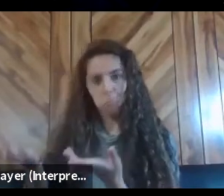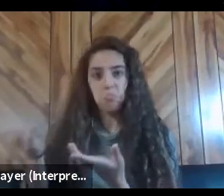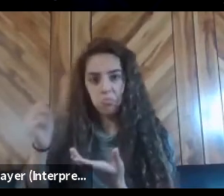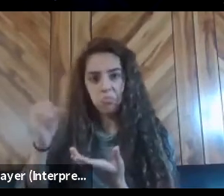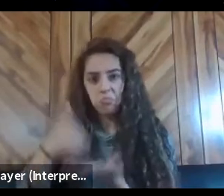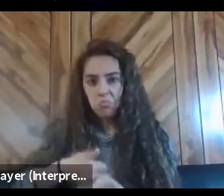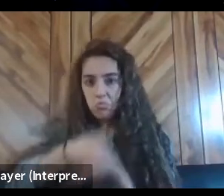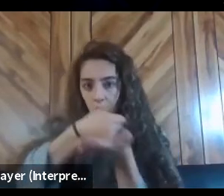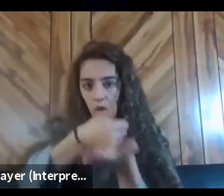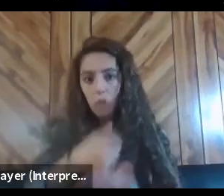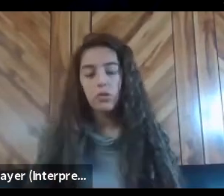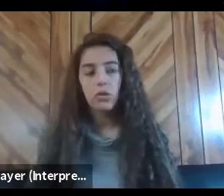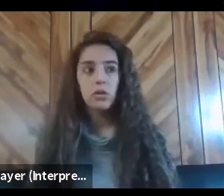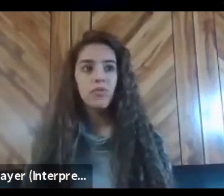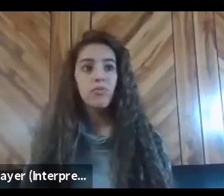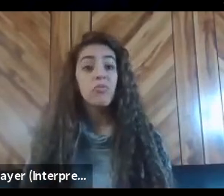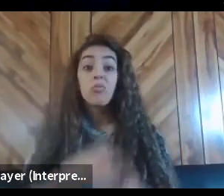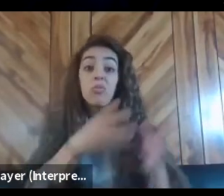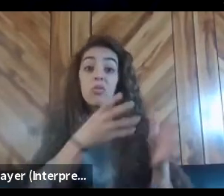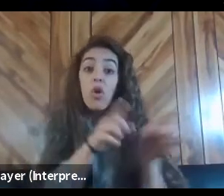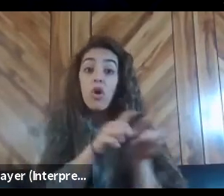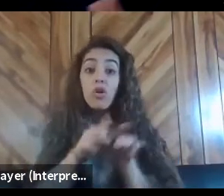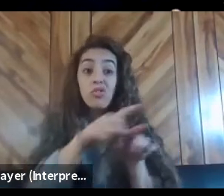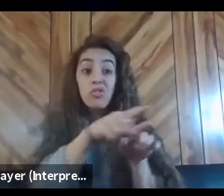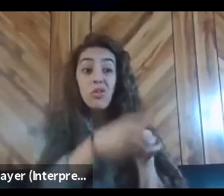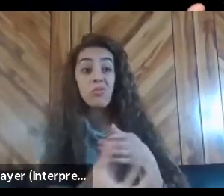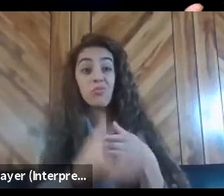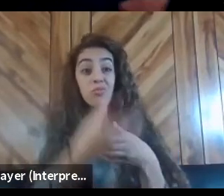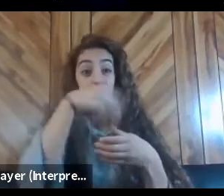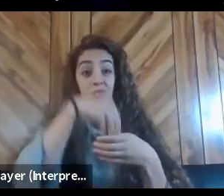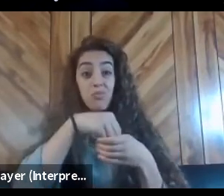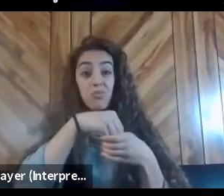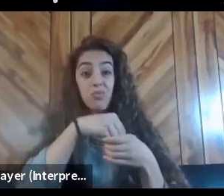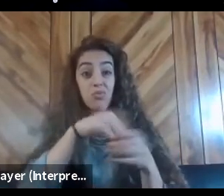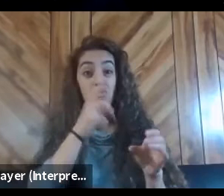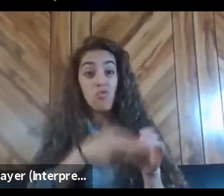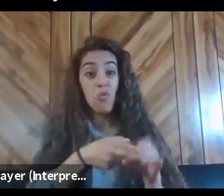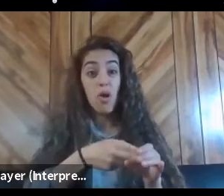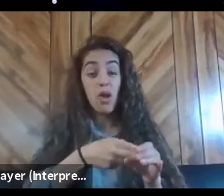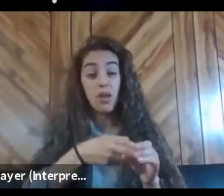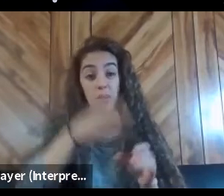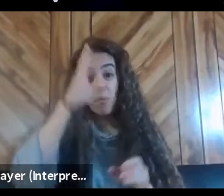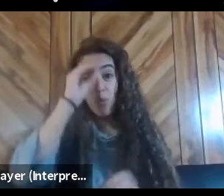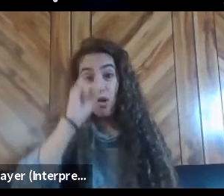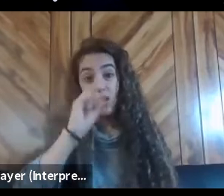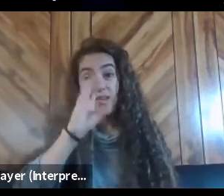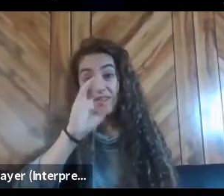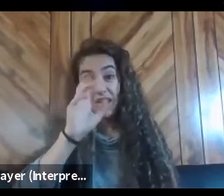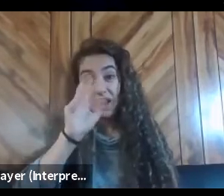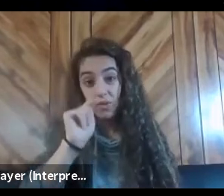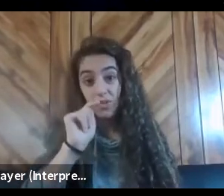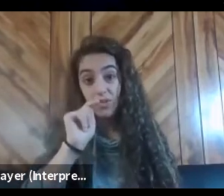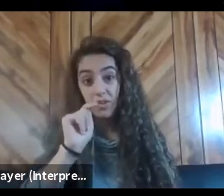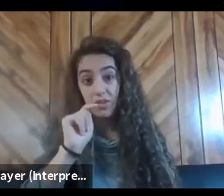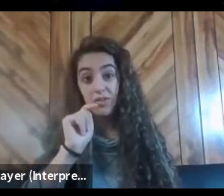had him in Boy Scouts. Because his oldest, his older brother was an Eagle Scout. And he went into scouts. And he stayed